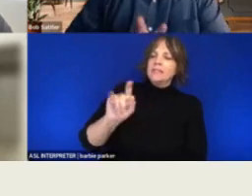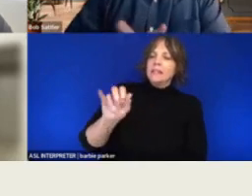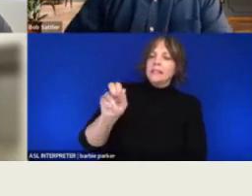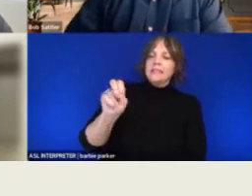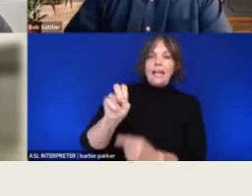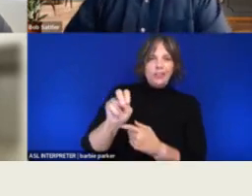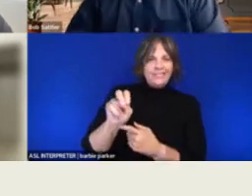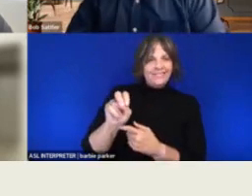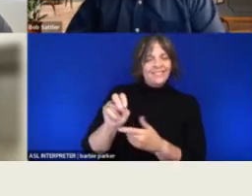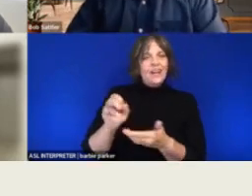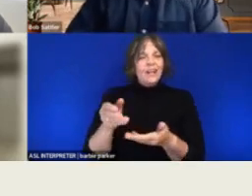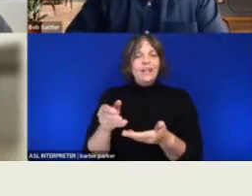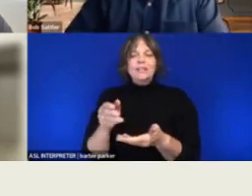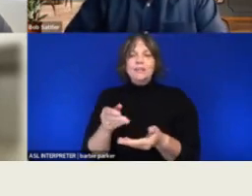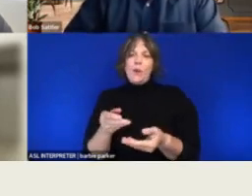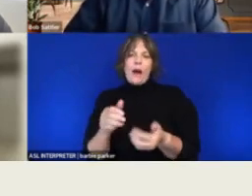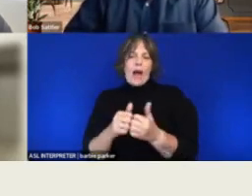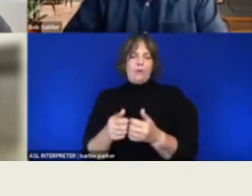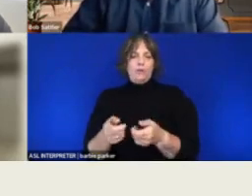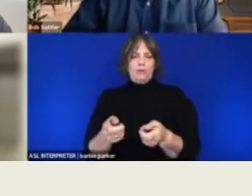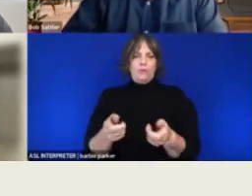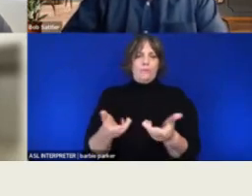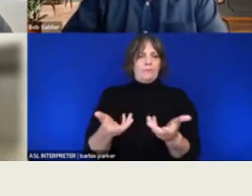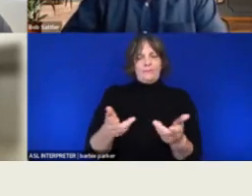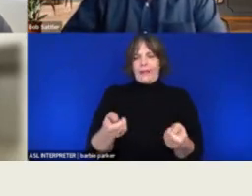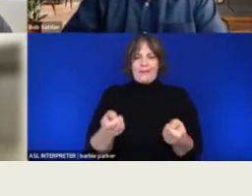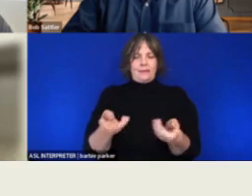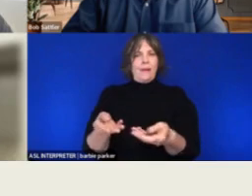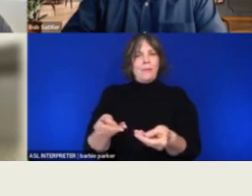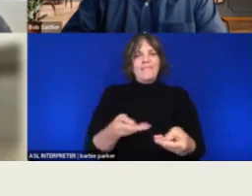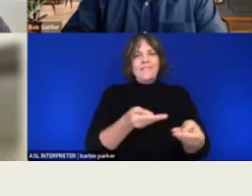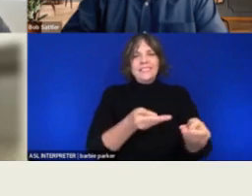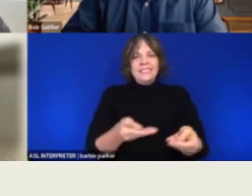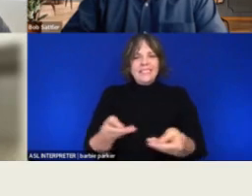how you think about facilitating the conversation and